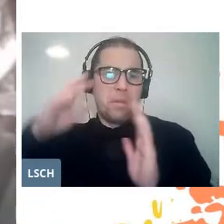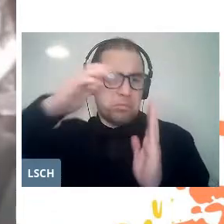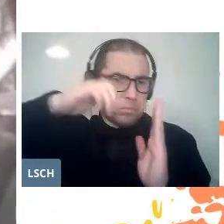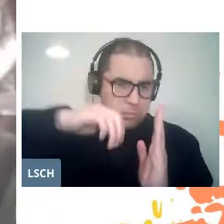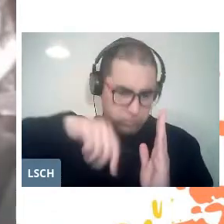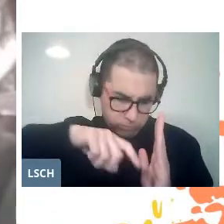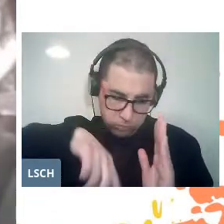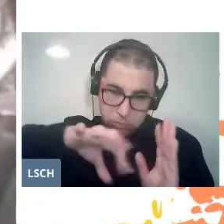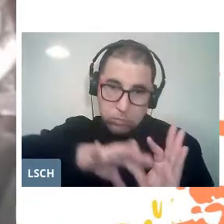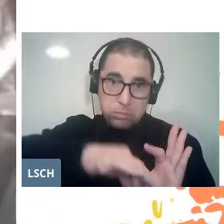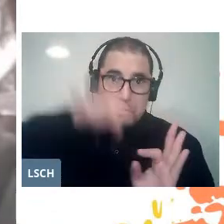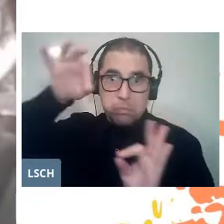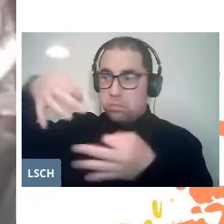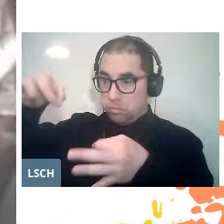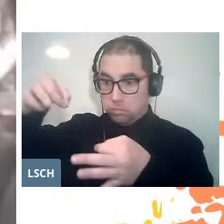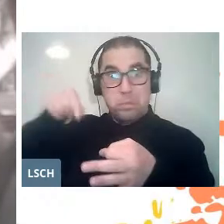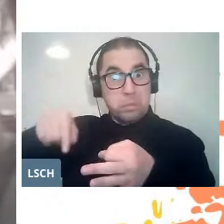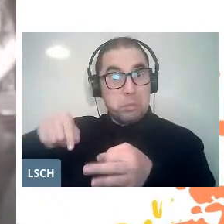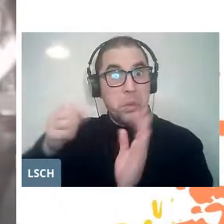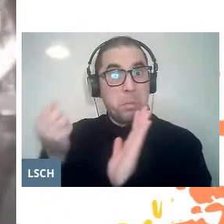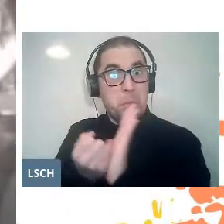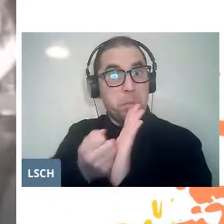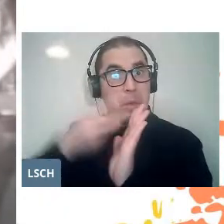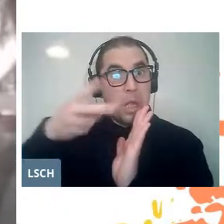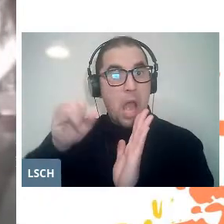sometimes scores have been found.